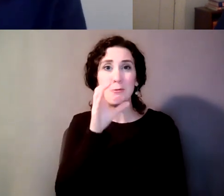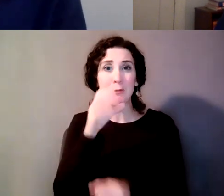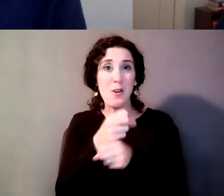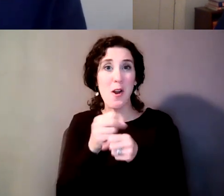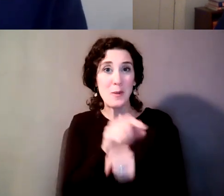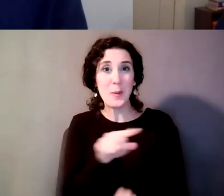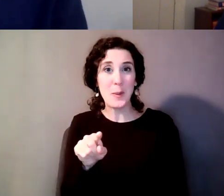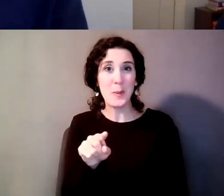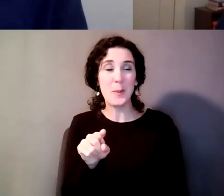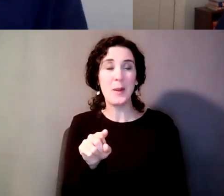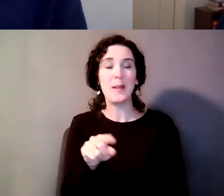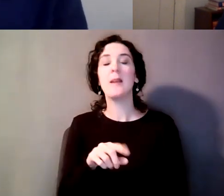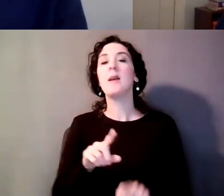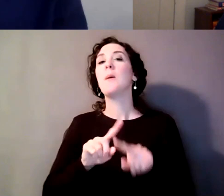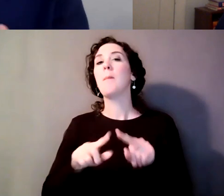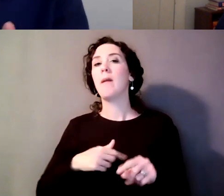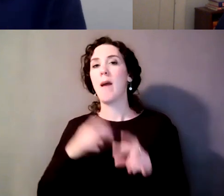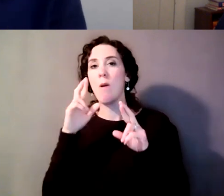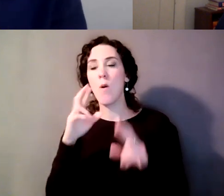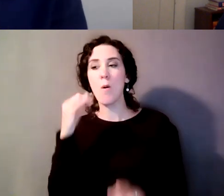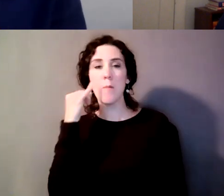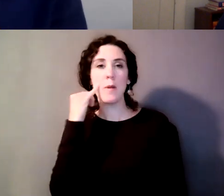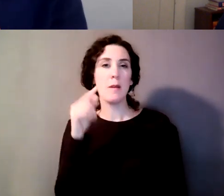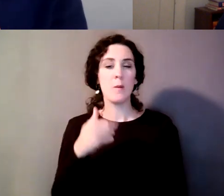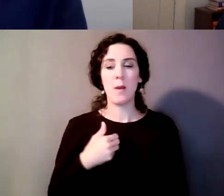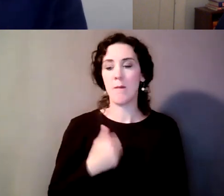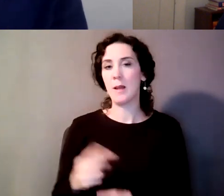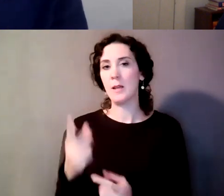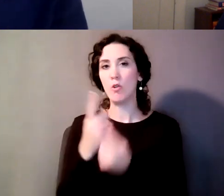And I hope that if you do have a question of something that you want to share with me,